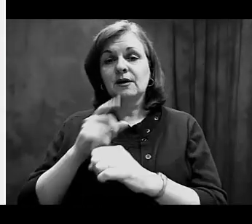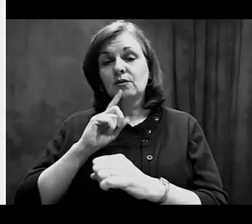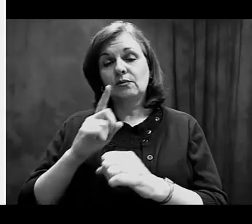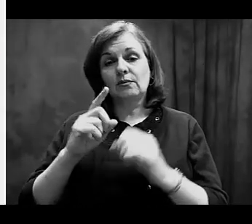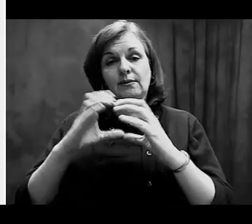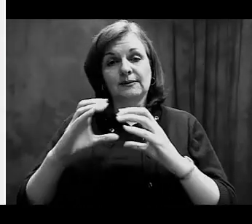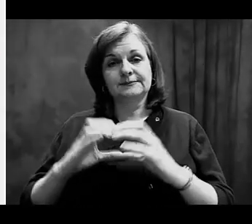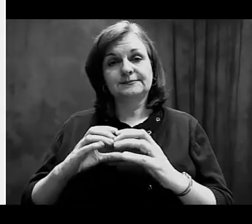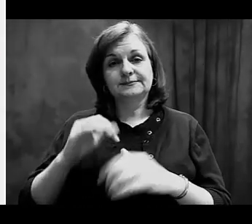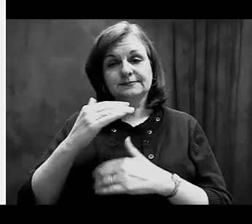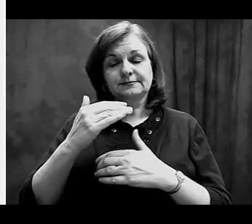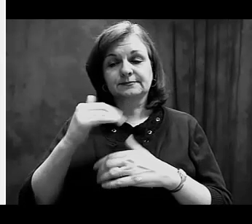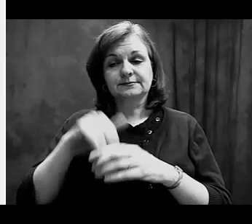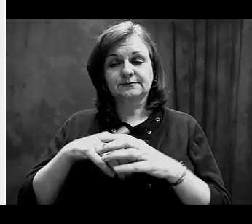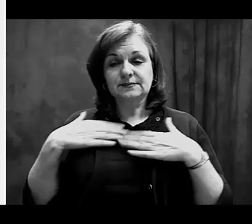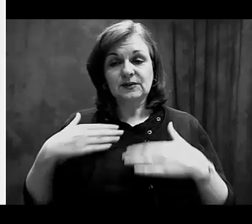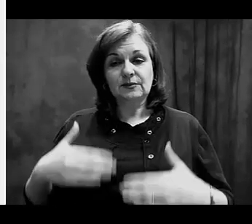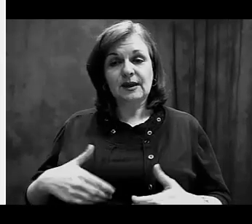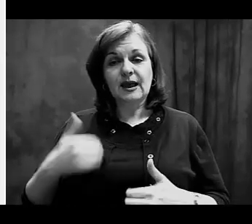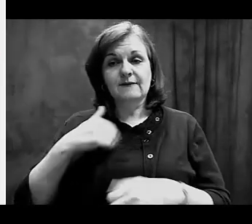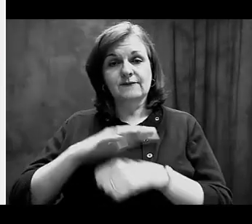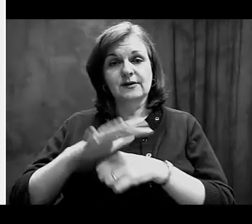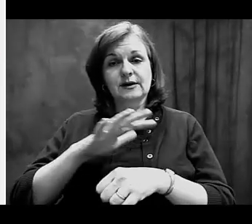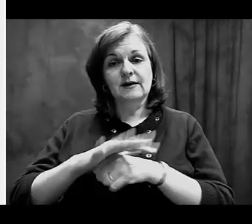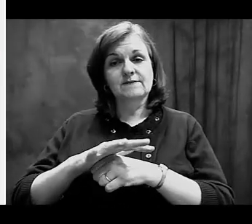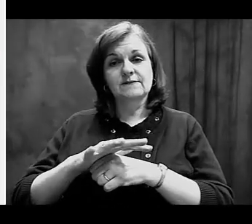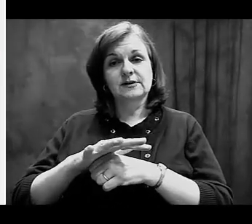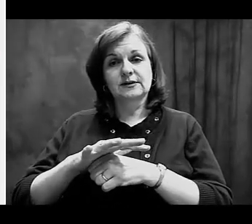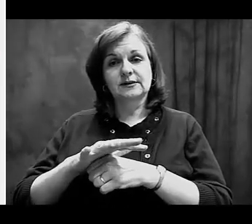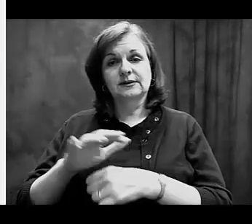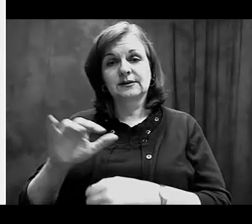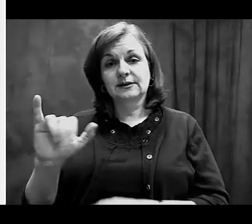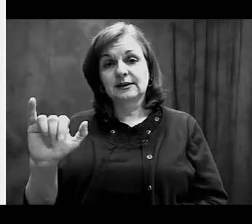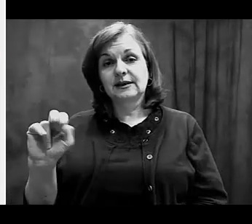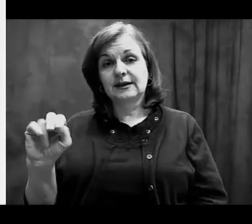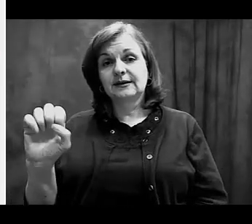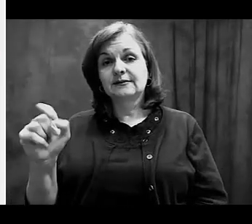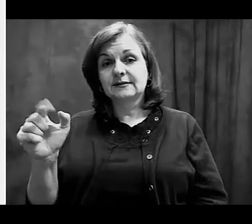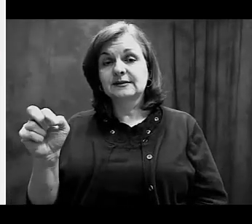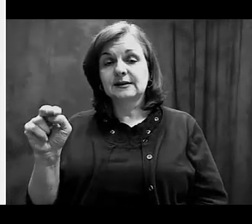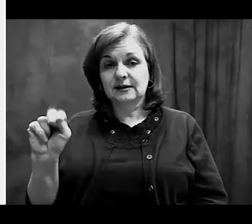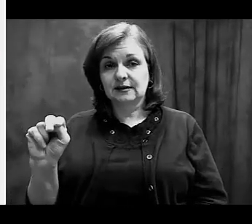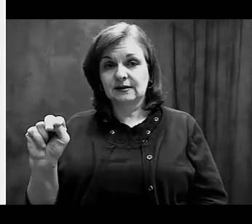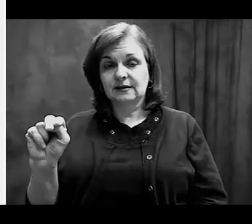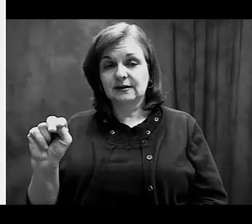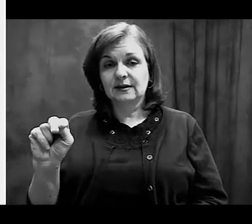your cells in all of your body are supplied with enough insulin